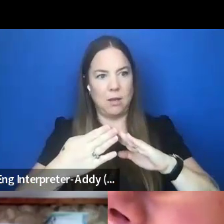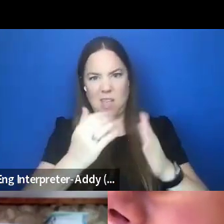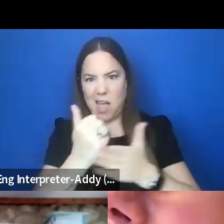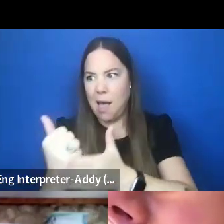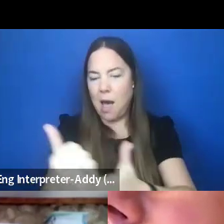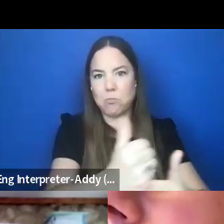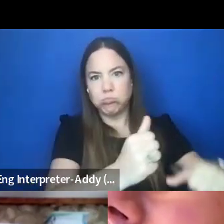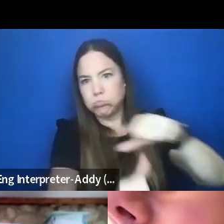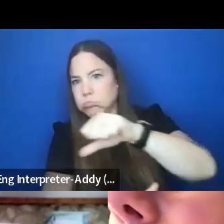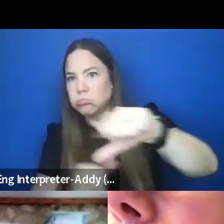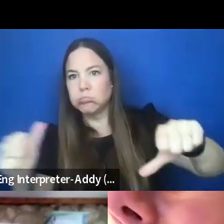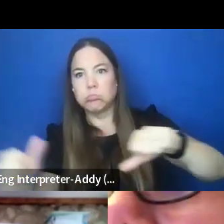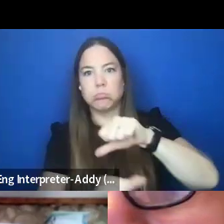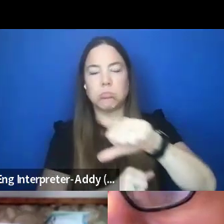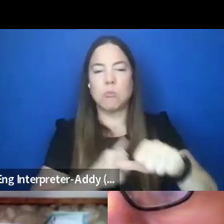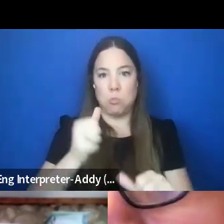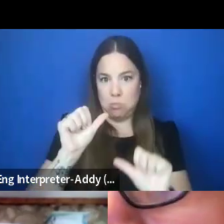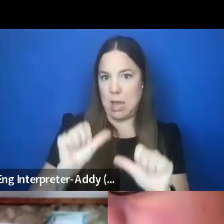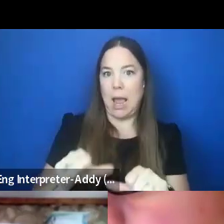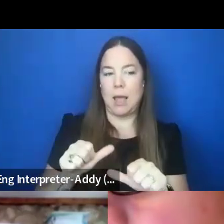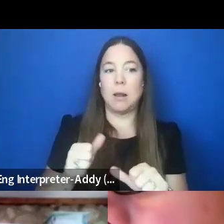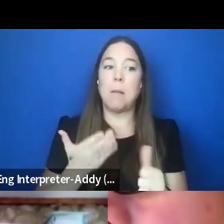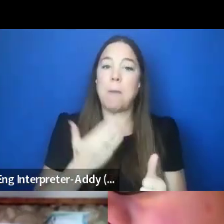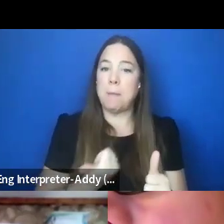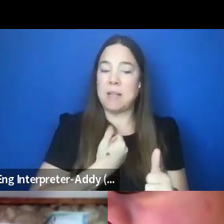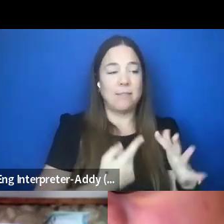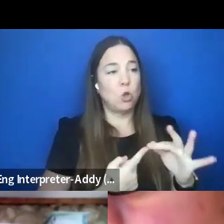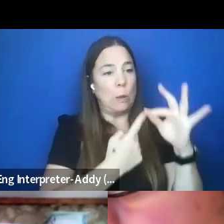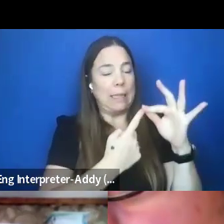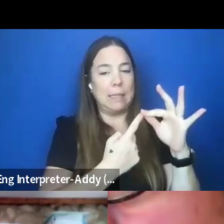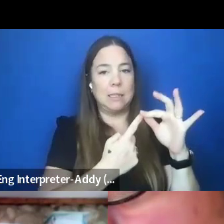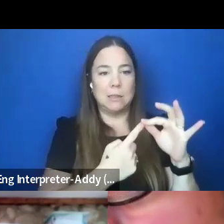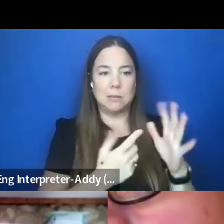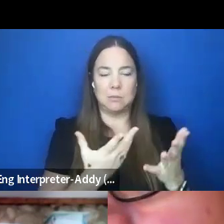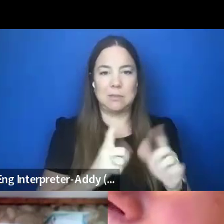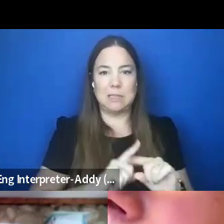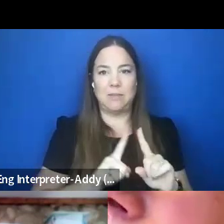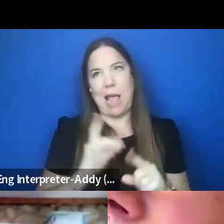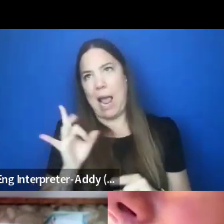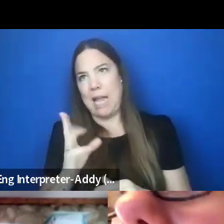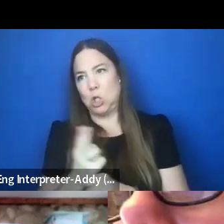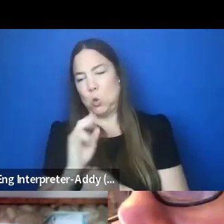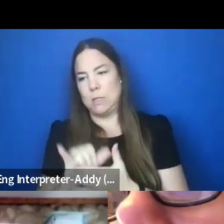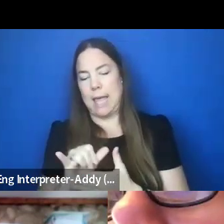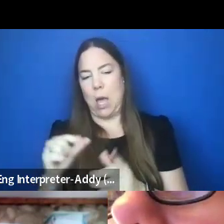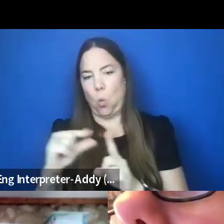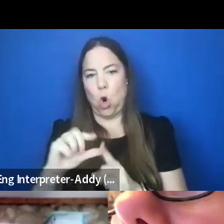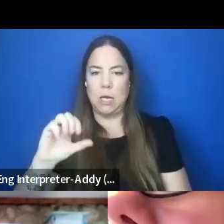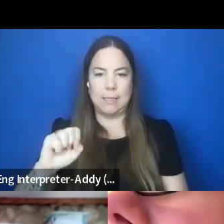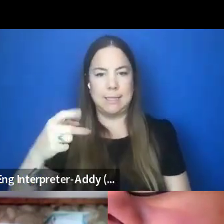Don Dew: that make us Don Dew: unique in our own special way. Don Dew: I hate to use the word special. Sorry but